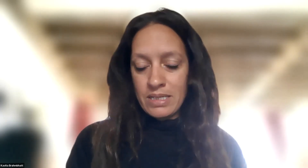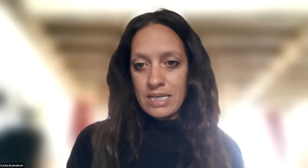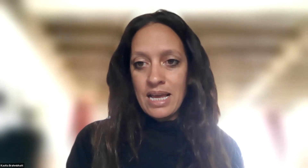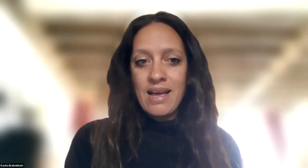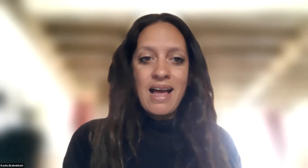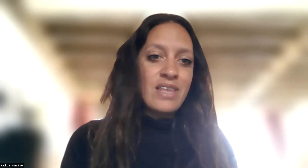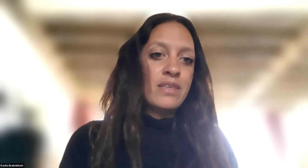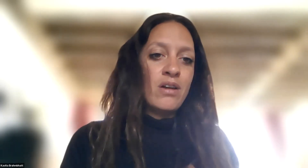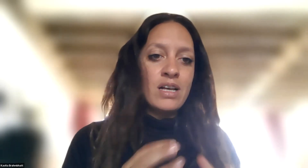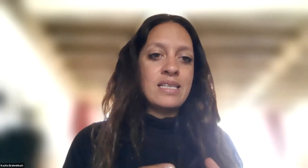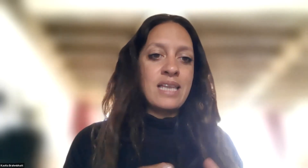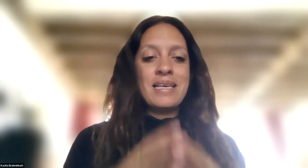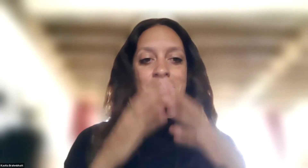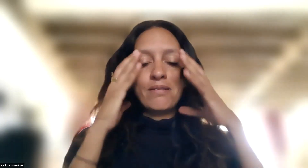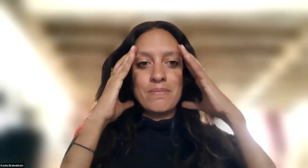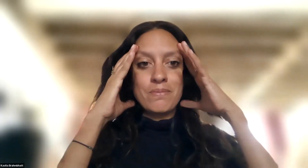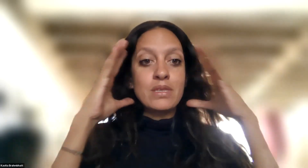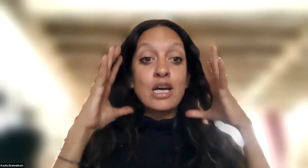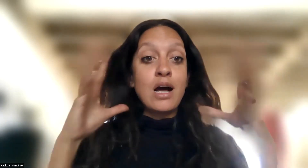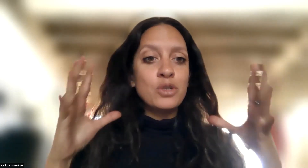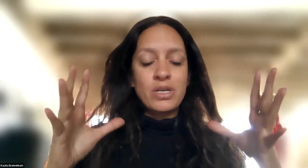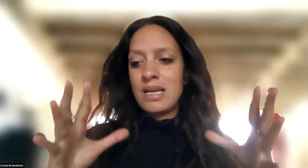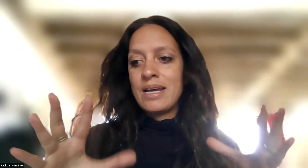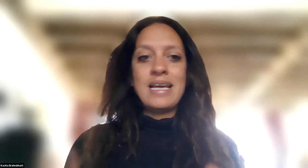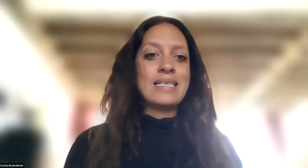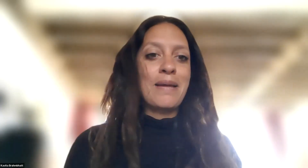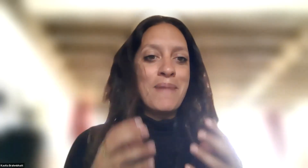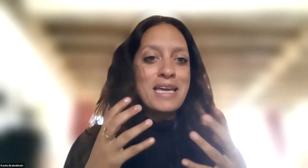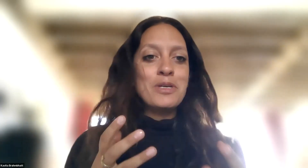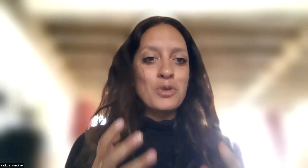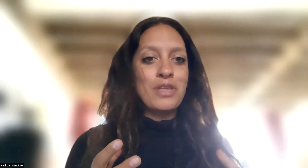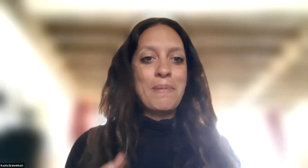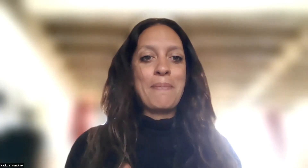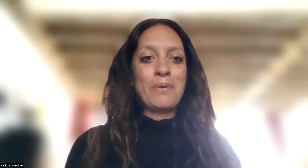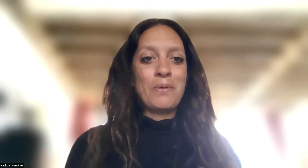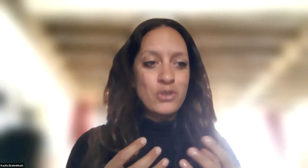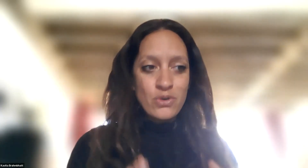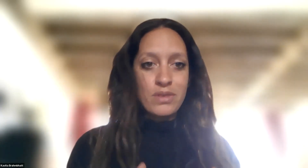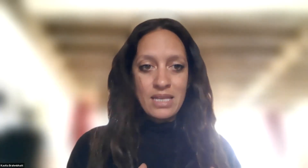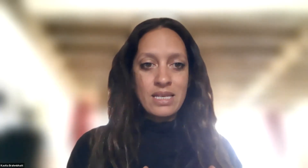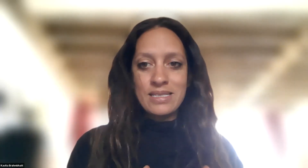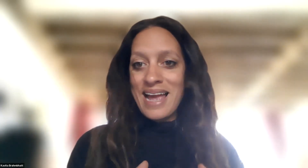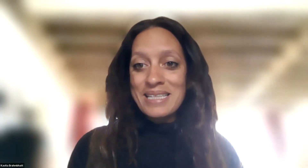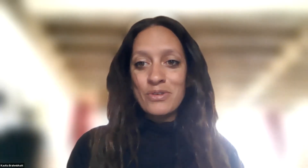responsible, transparent, valid responses to the work we're doing to remove barriers for Persons with Disabilities.